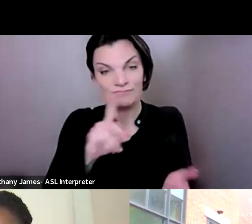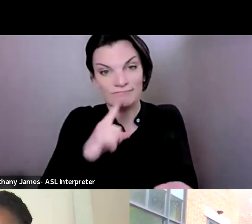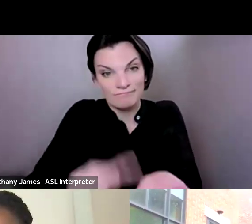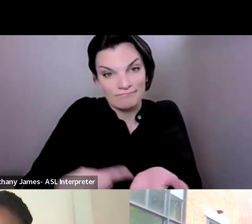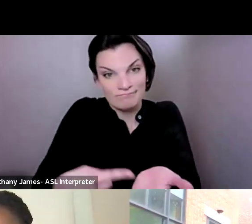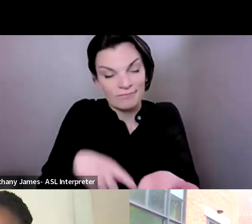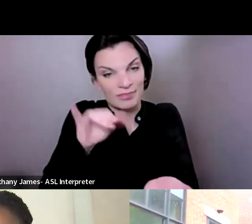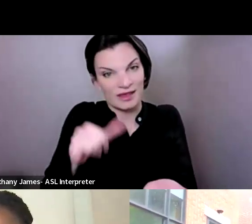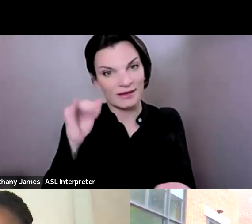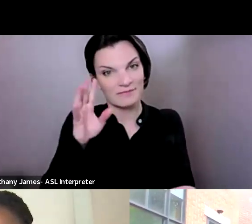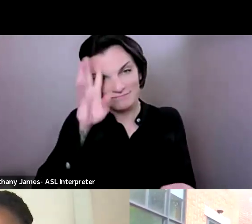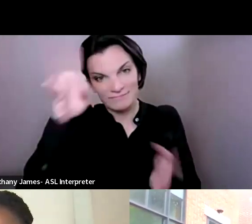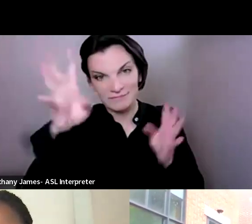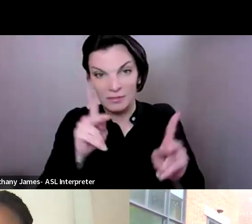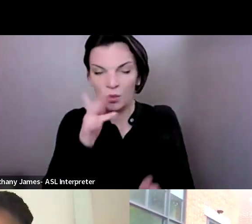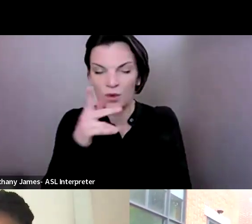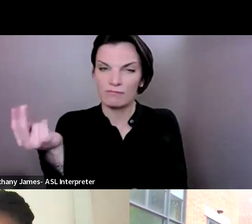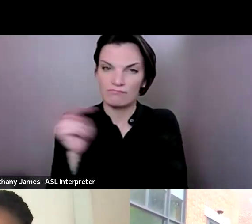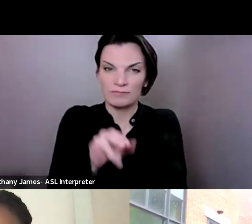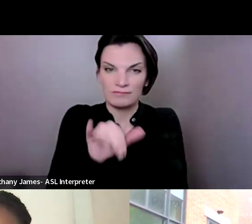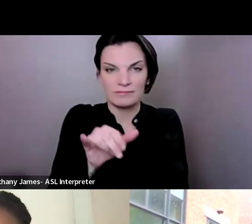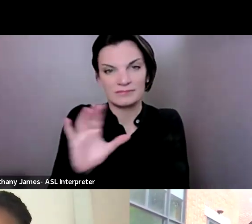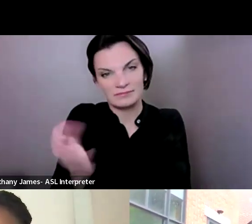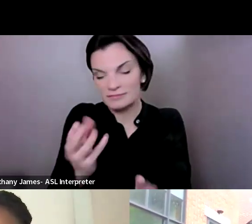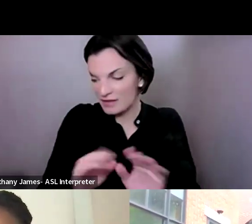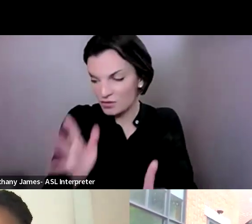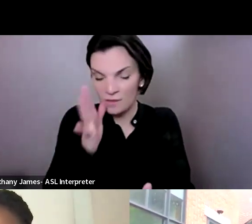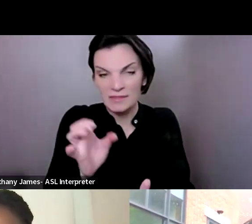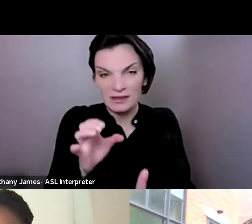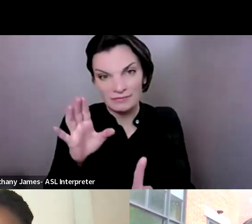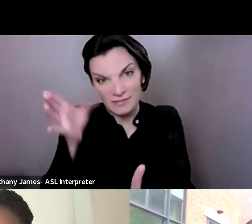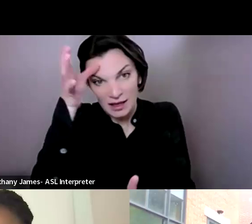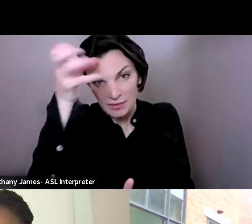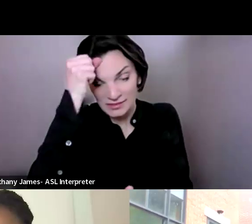people will think about it like common sense! So I just - I've been astounded to be with you;